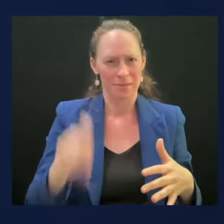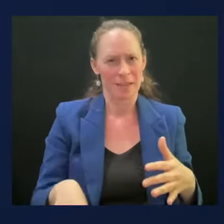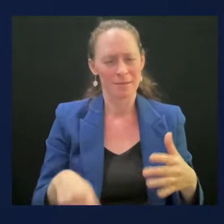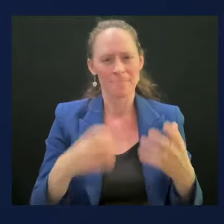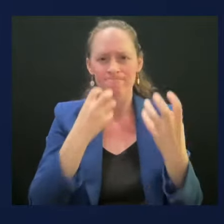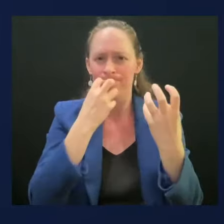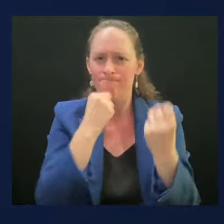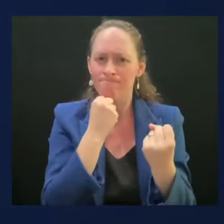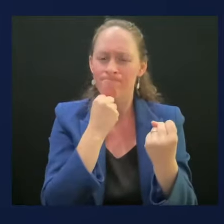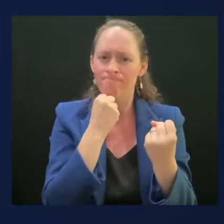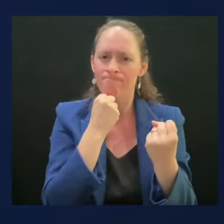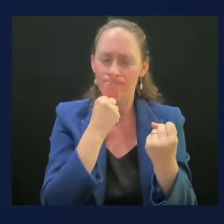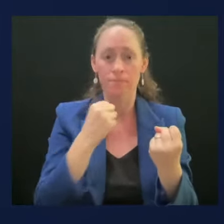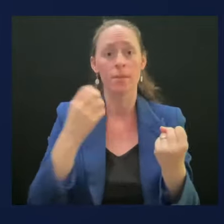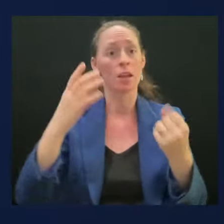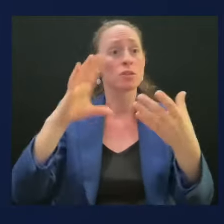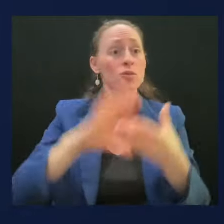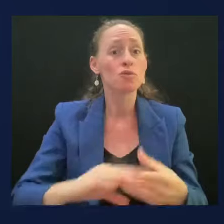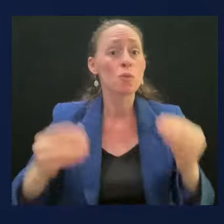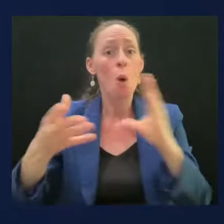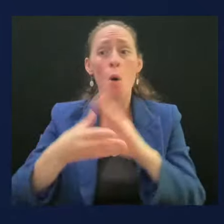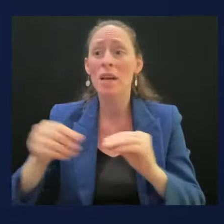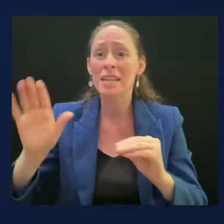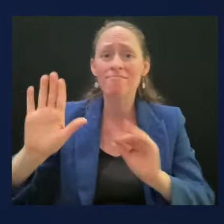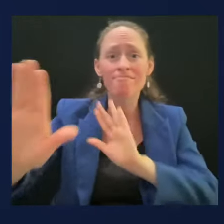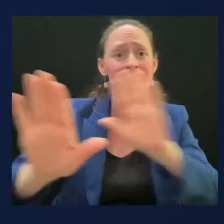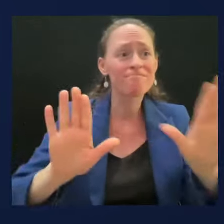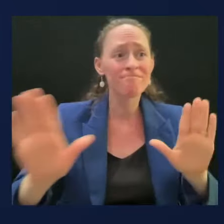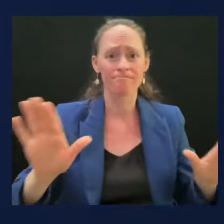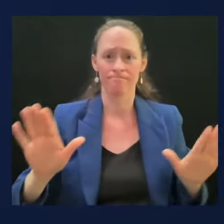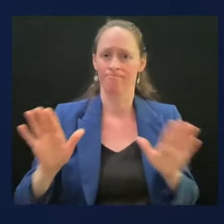A story of the patriot who died to deliver a nation